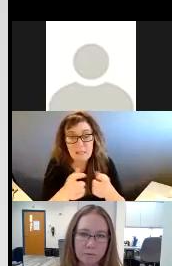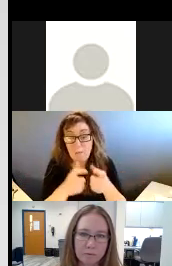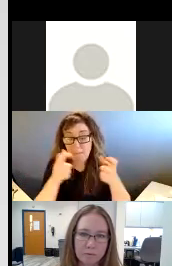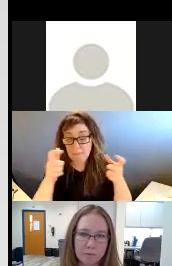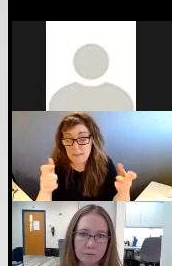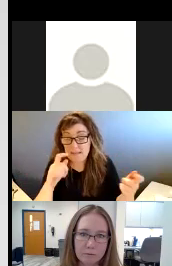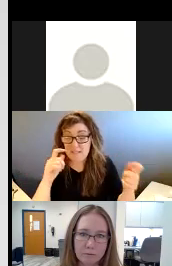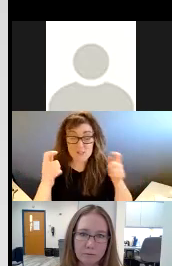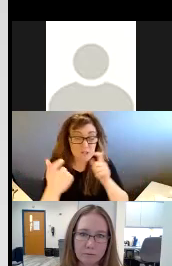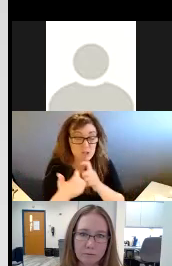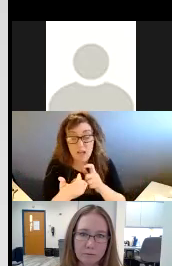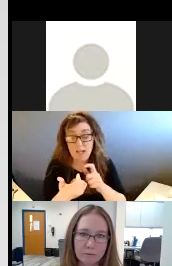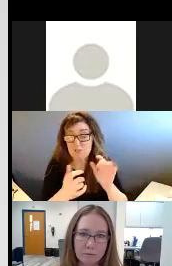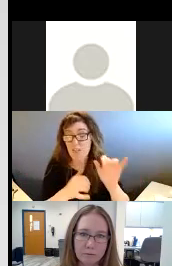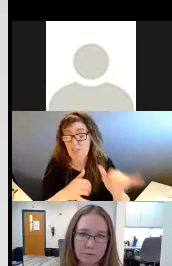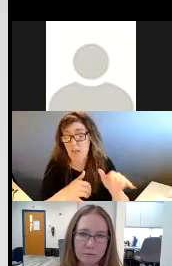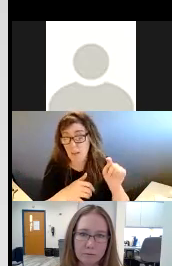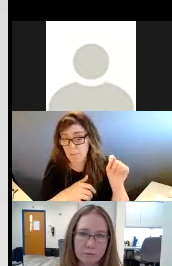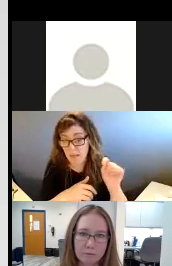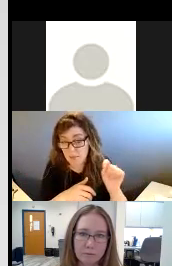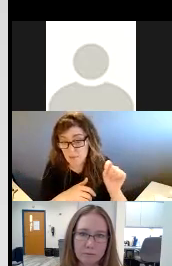BATHROOM OFF THIS HALLWAY WAS GOING TO REQUIRE A LOT